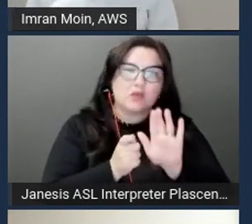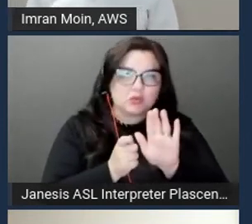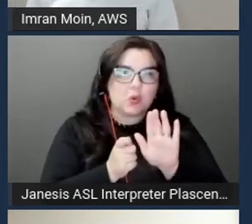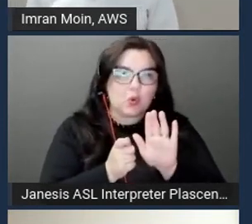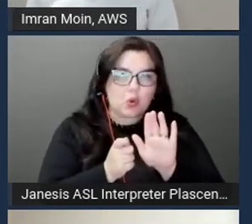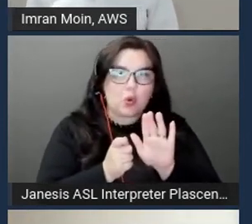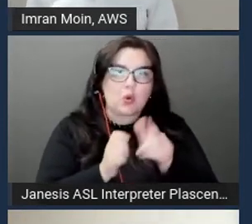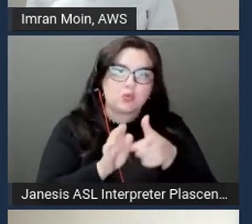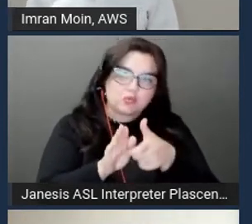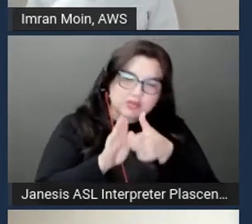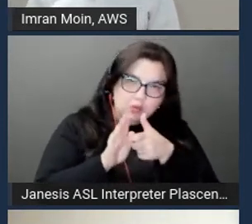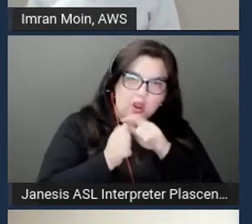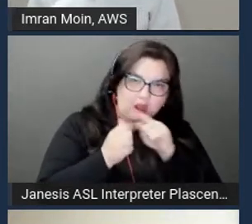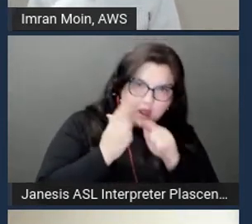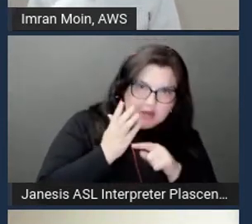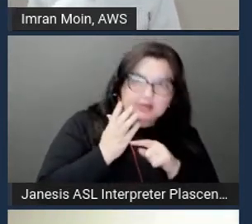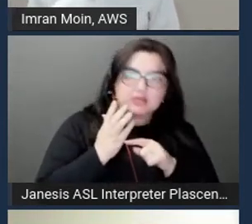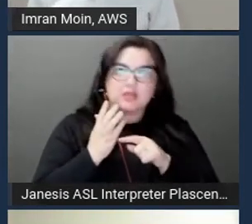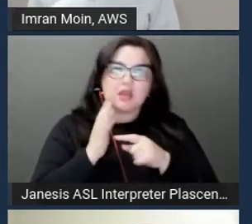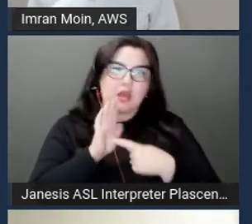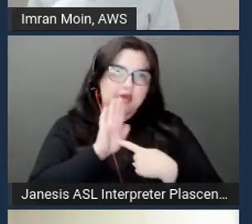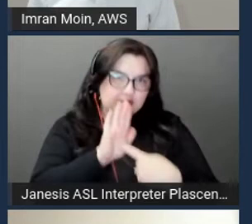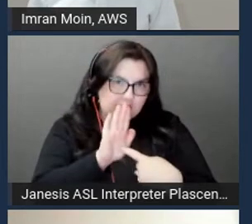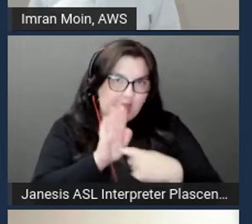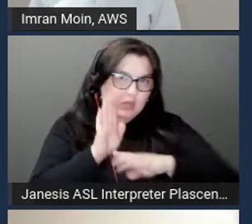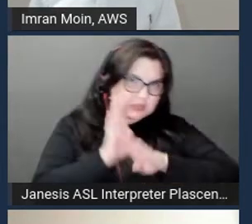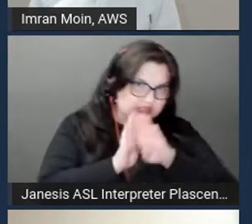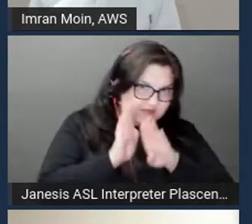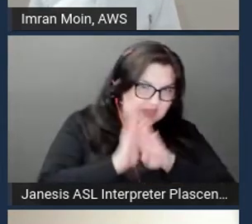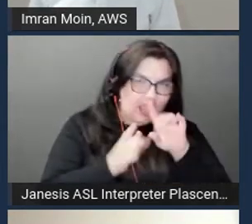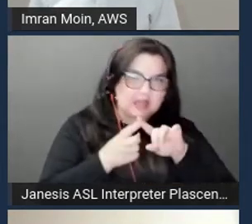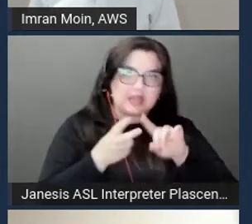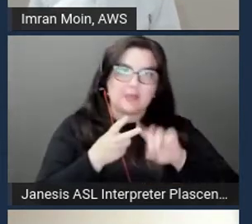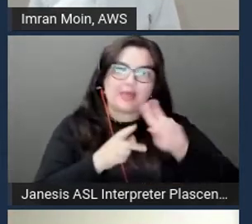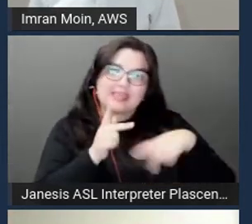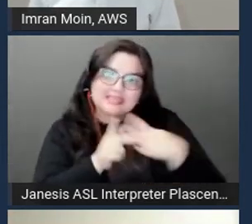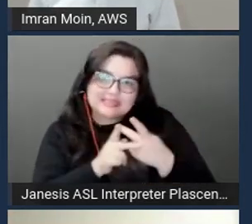is where the model development happens and the type of model, the type of data.